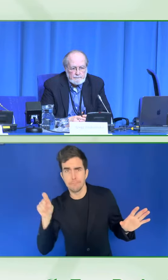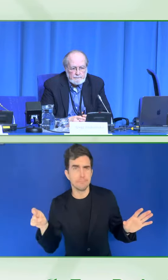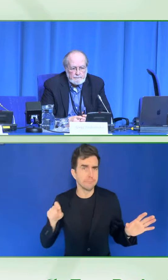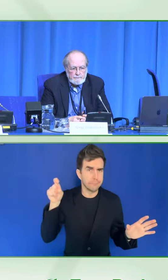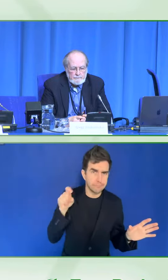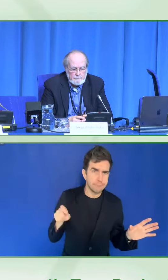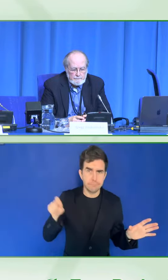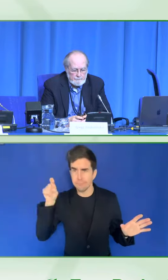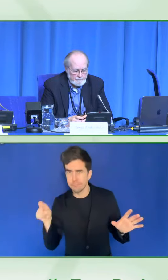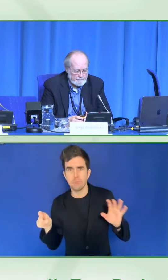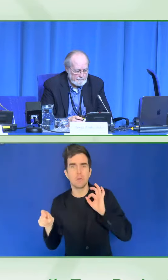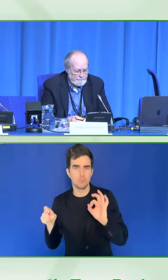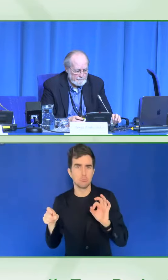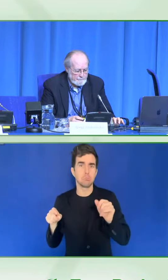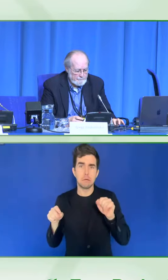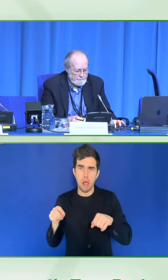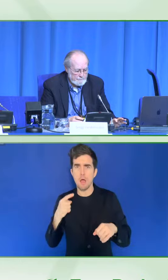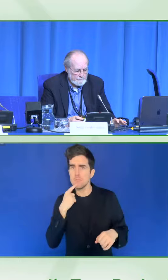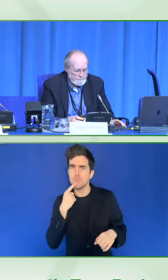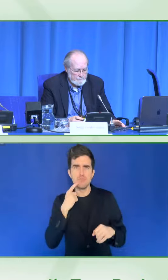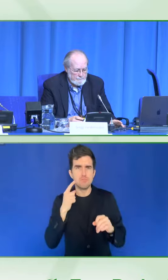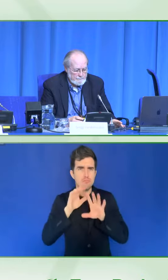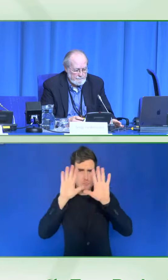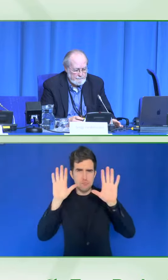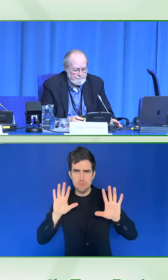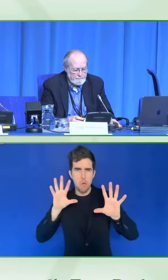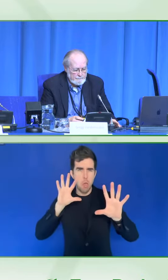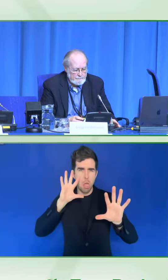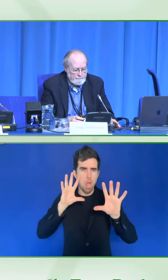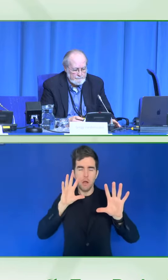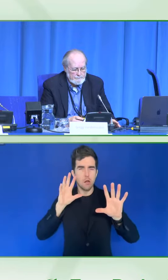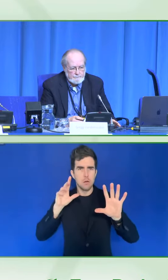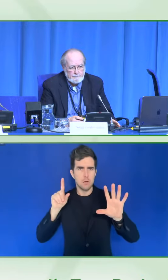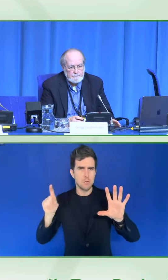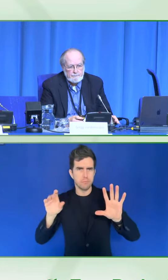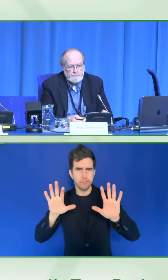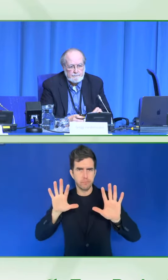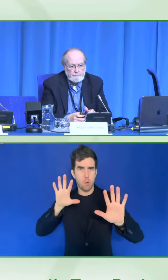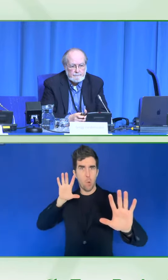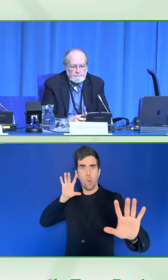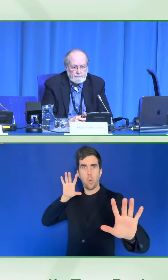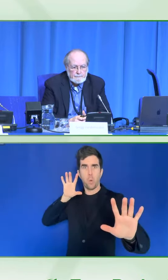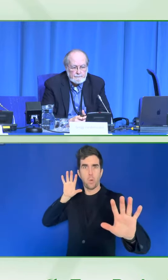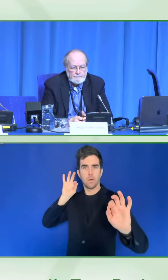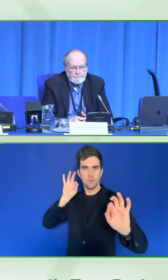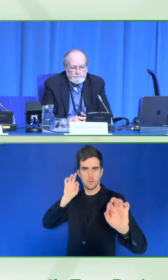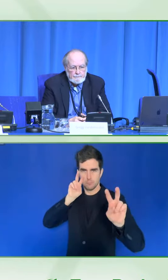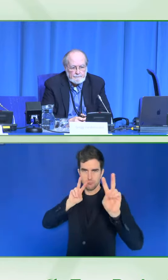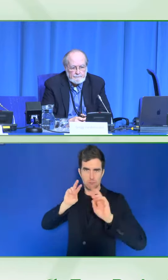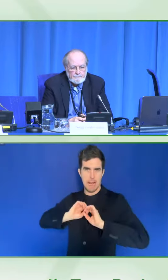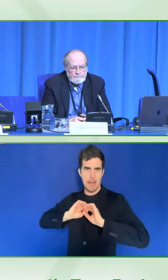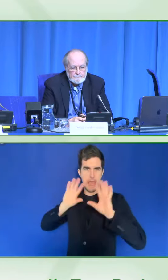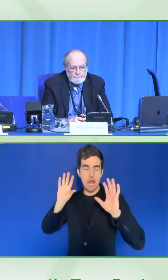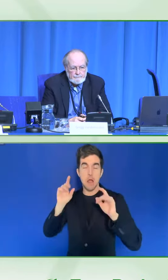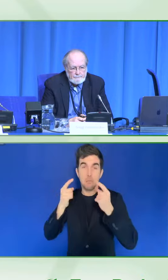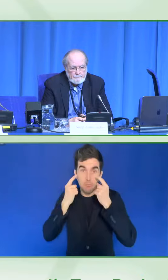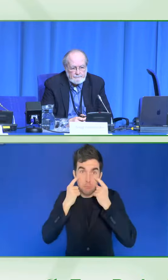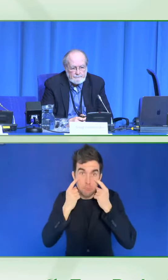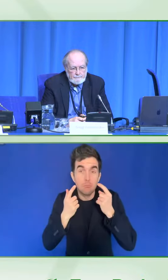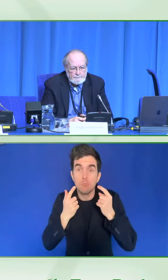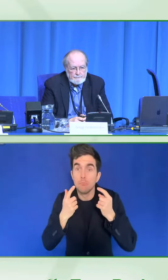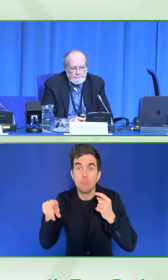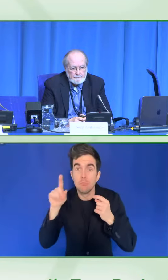So, with our comprehensive solution, we not only access for people, we also have a very